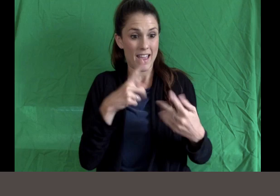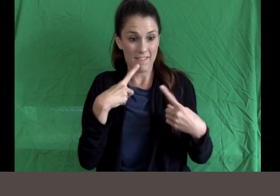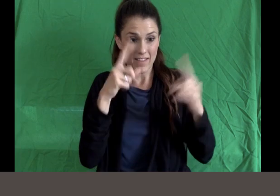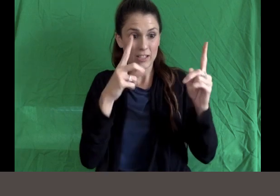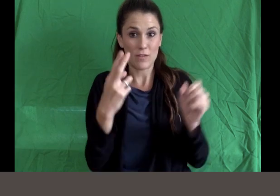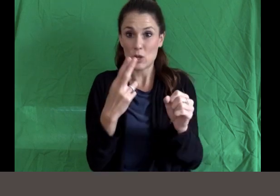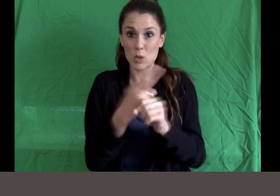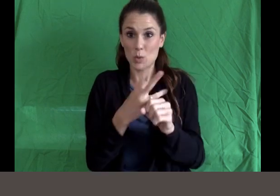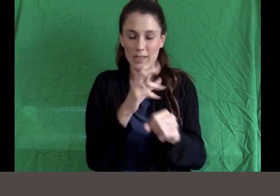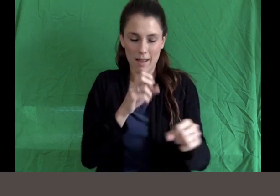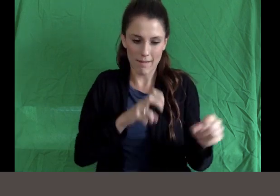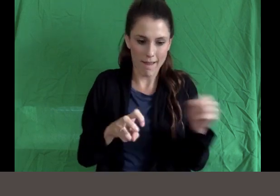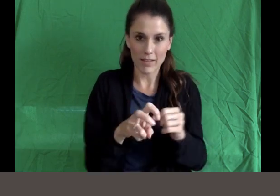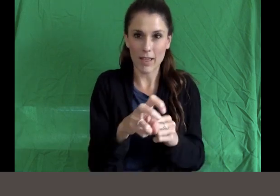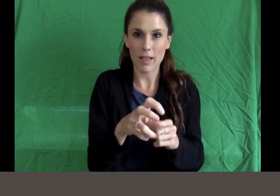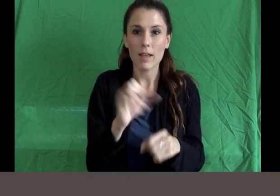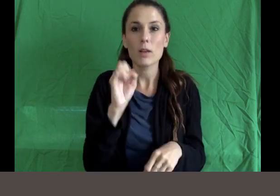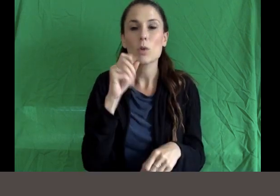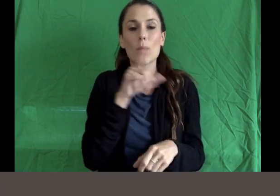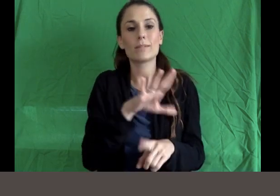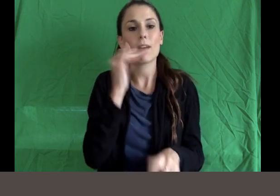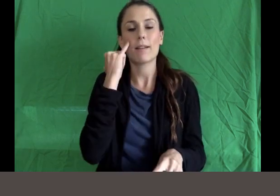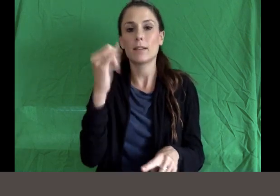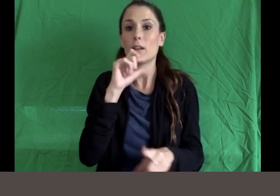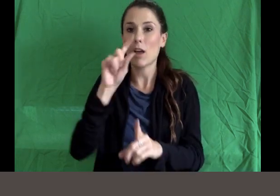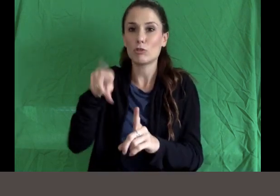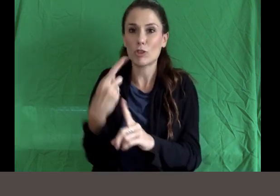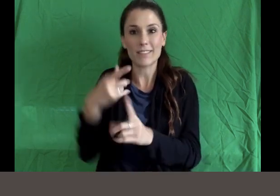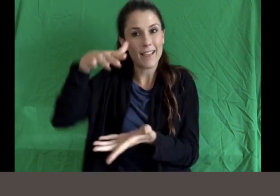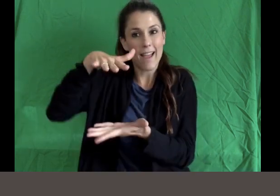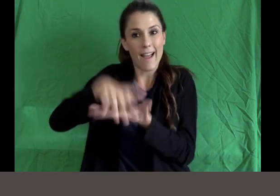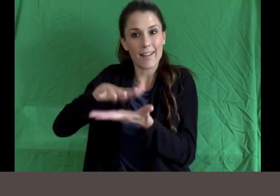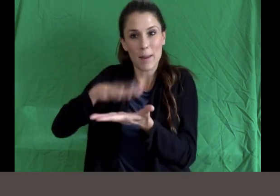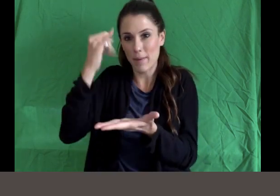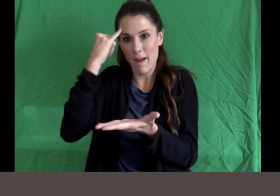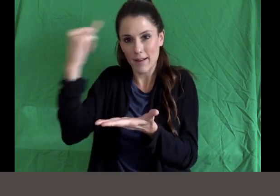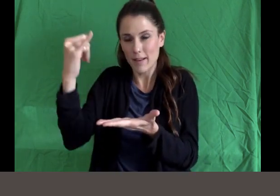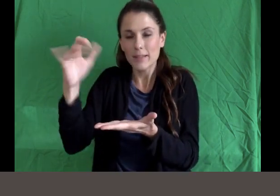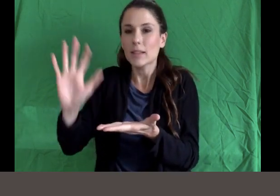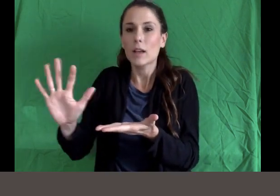And so Tufte's ideas transcend that of just academic ideas influencing industries from